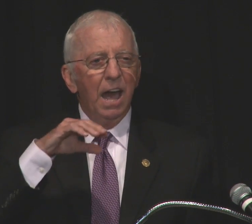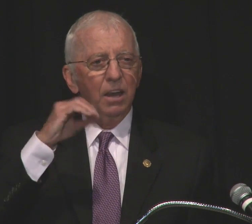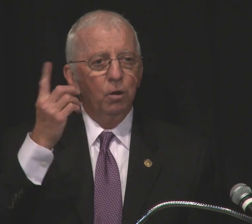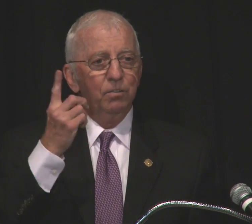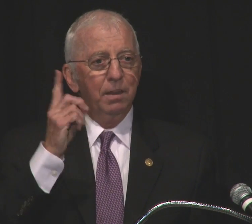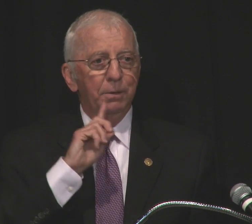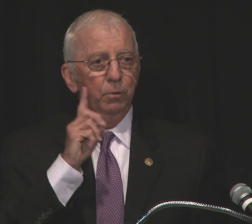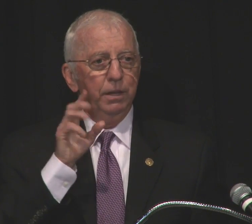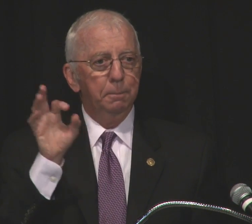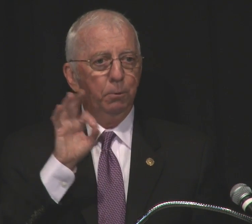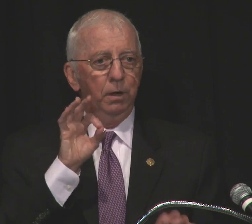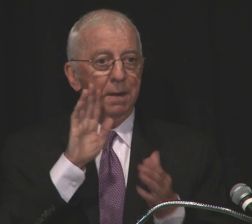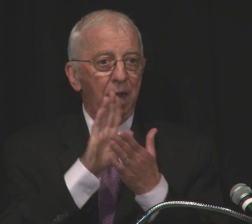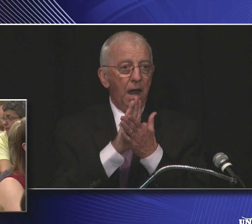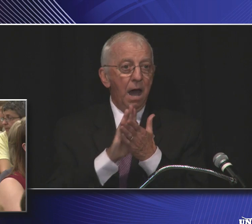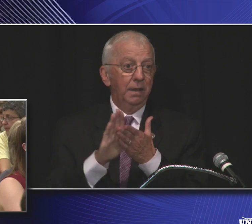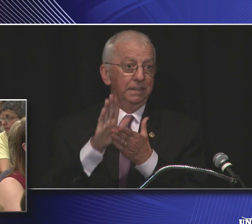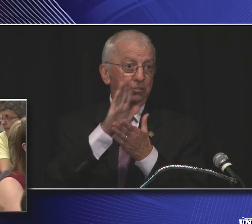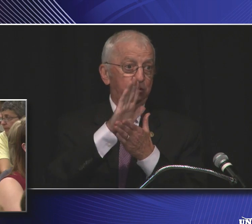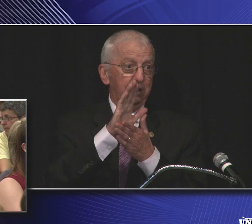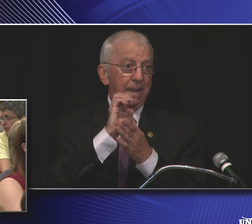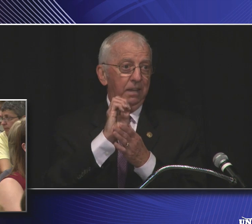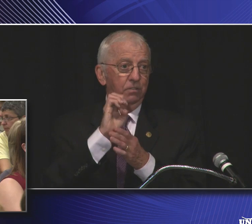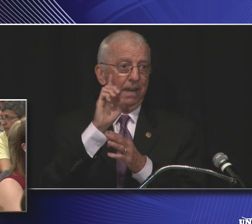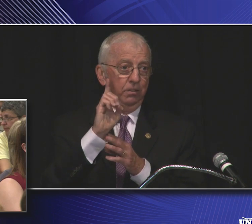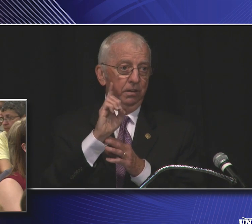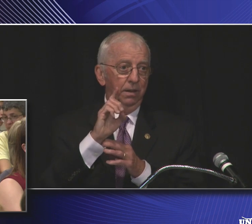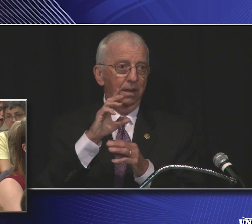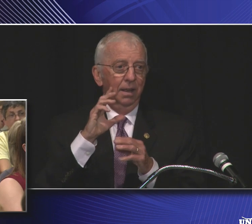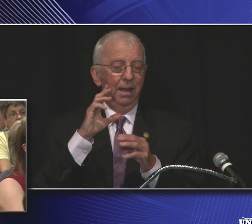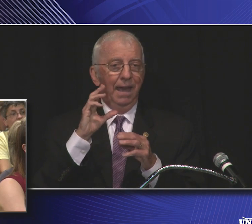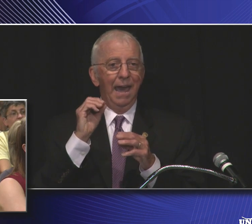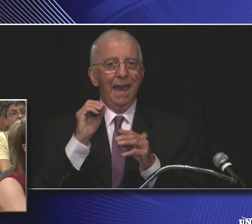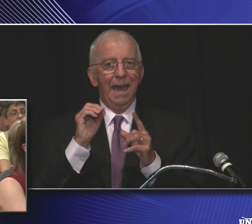And I learned something really important about college education.